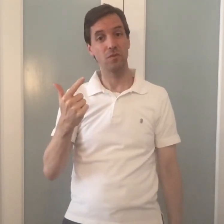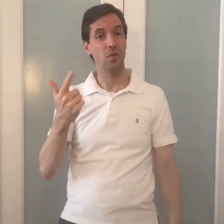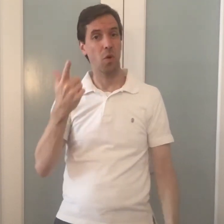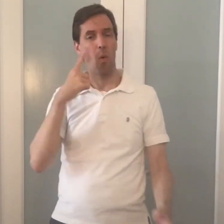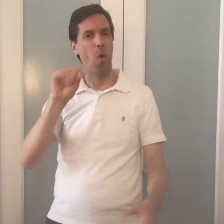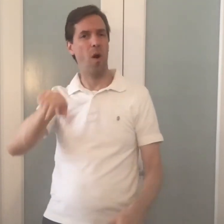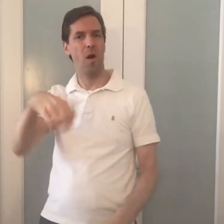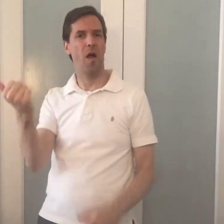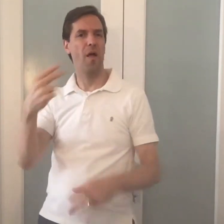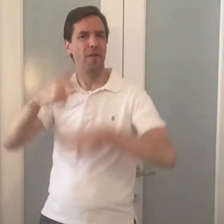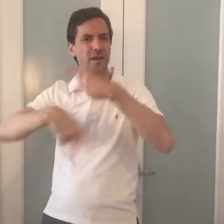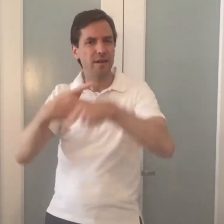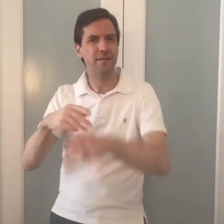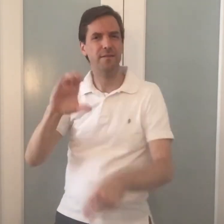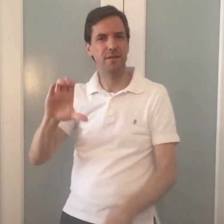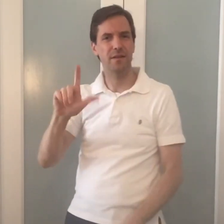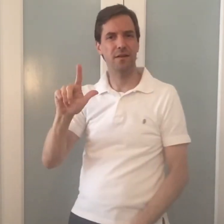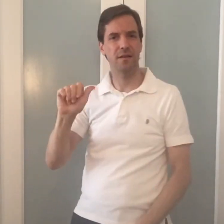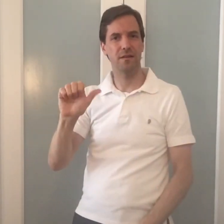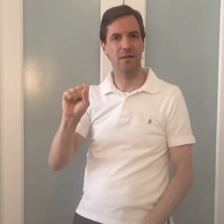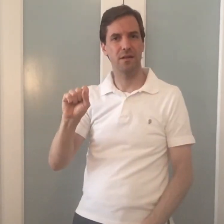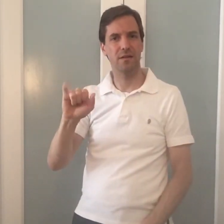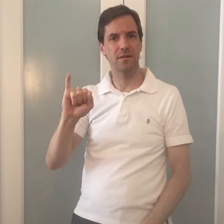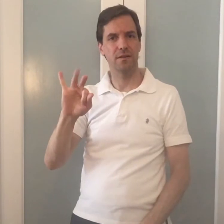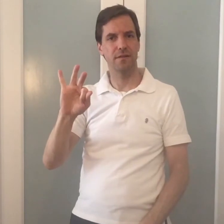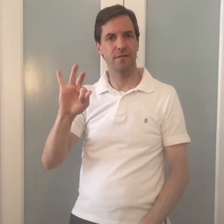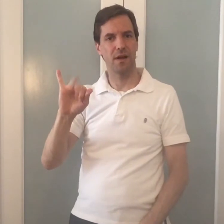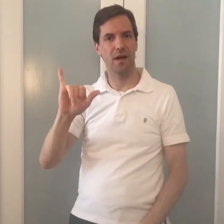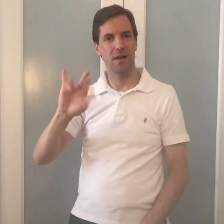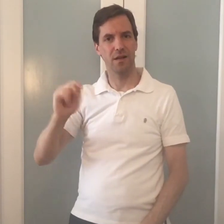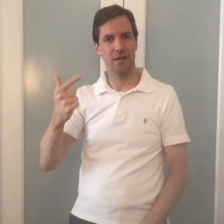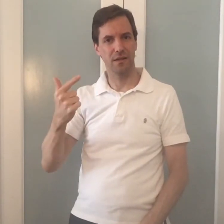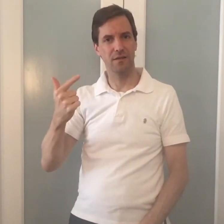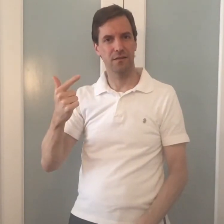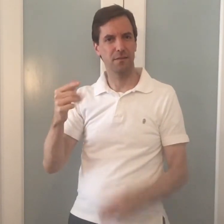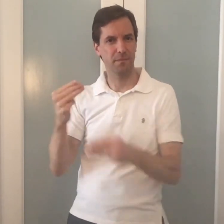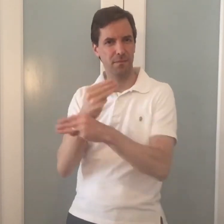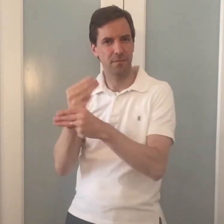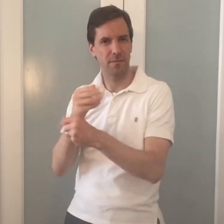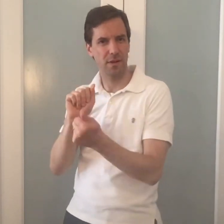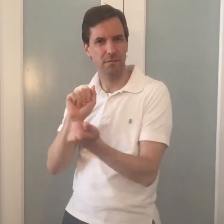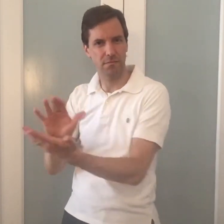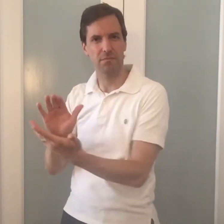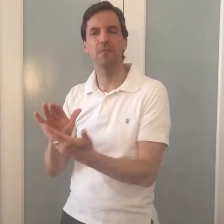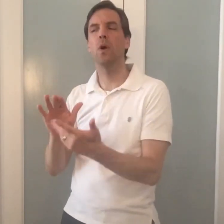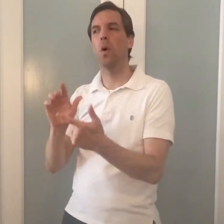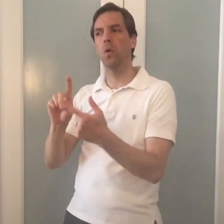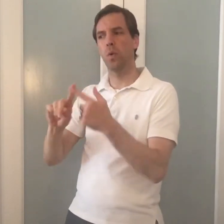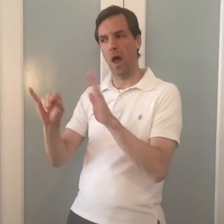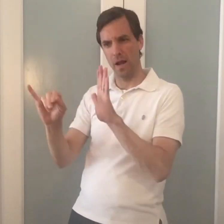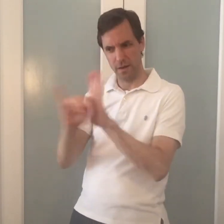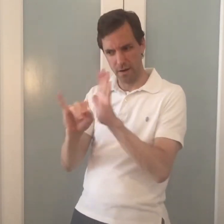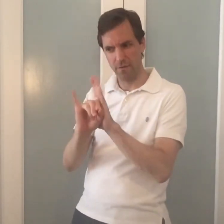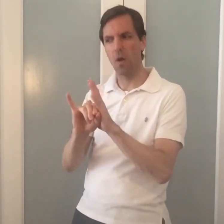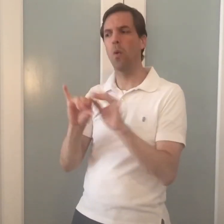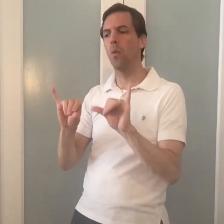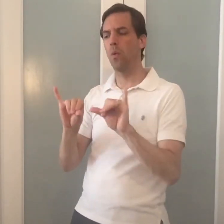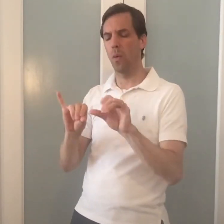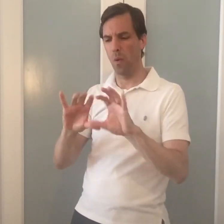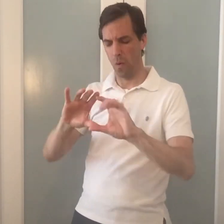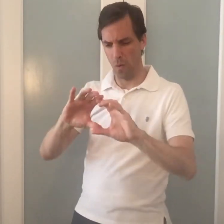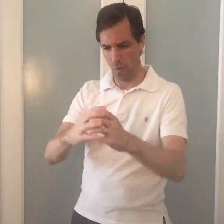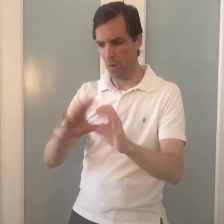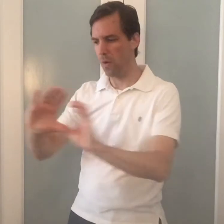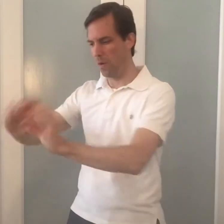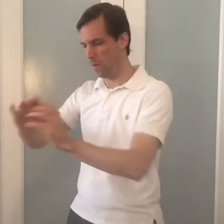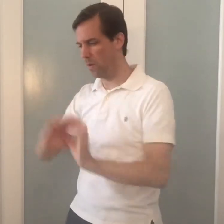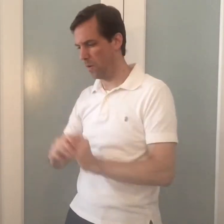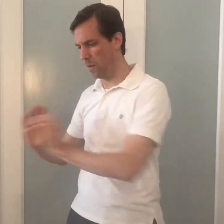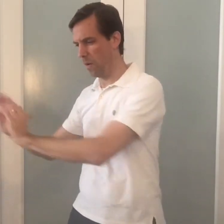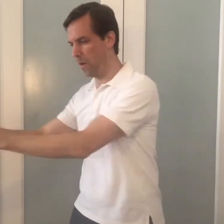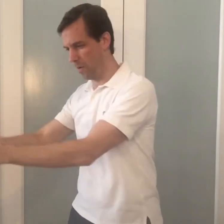like clustering or other kinds of classifying mathematics to identify groups,